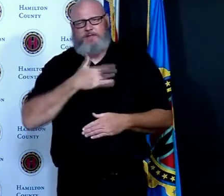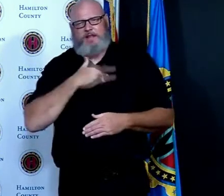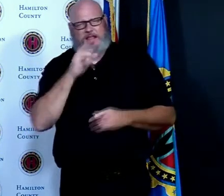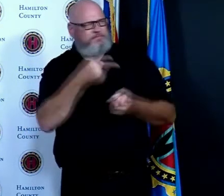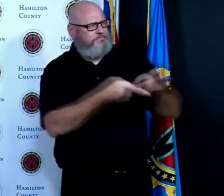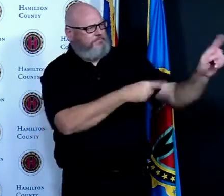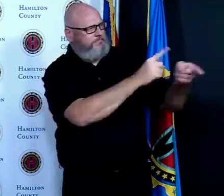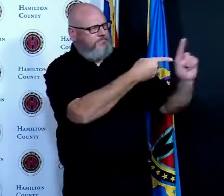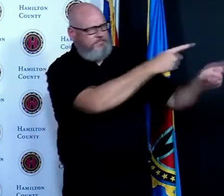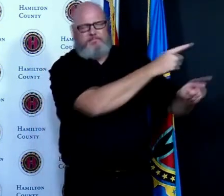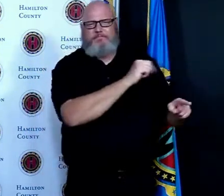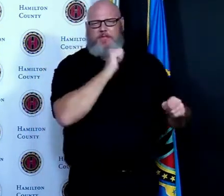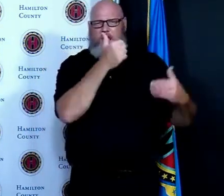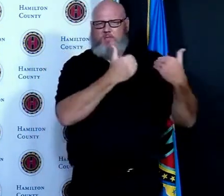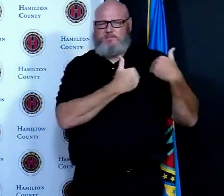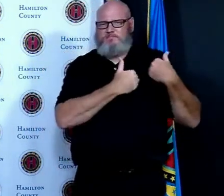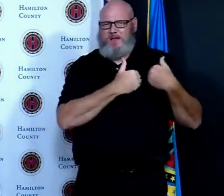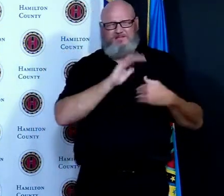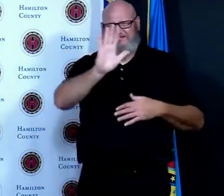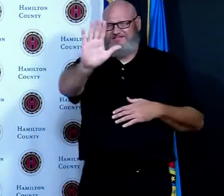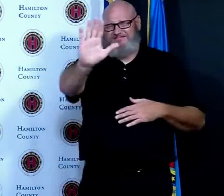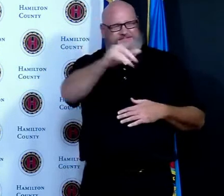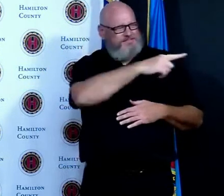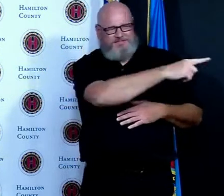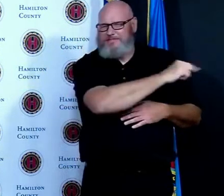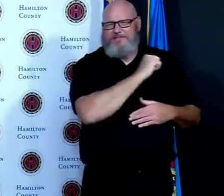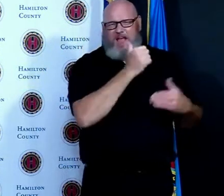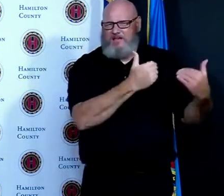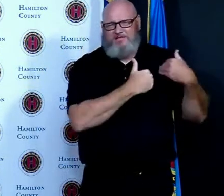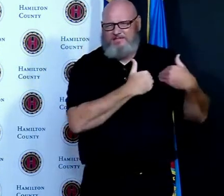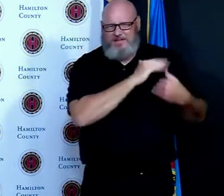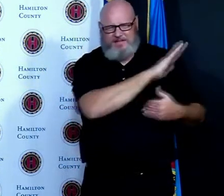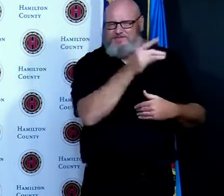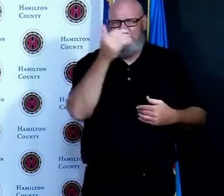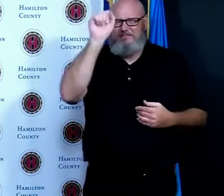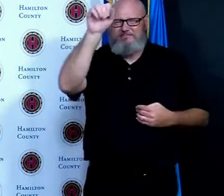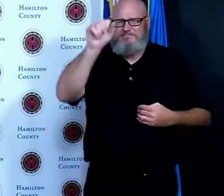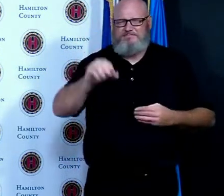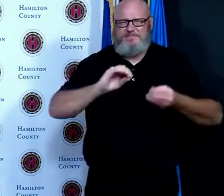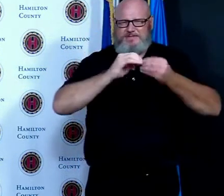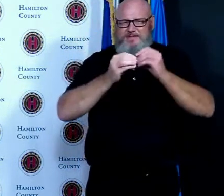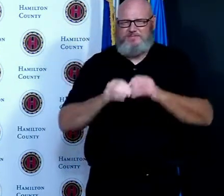next question is from Mariel Carbone of WCPO and it is for Dr Lofgren